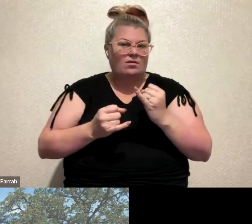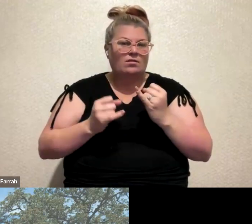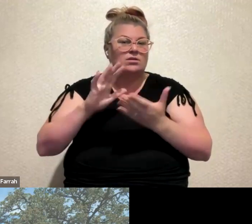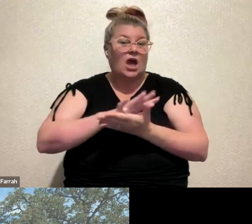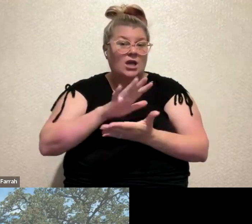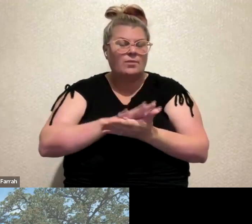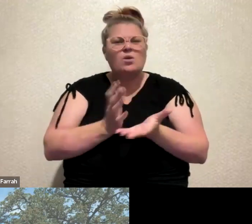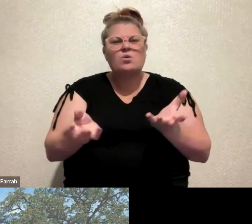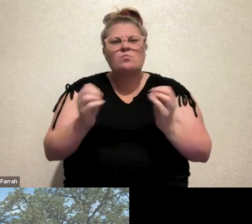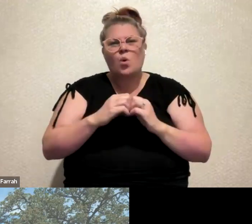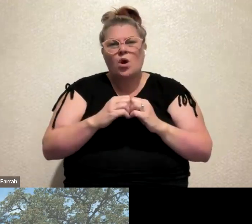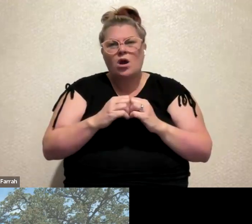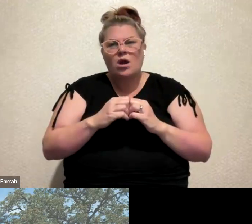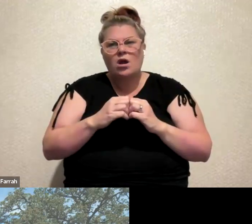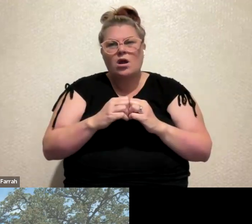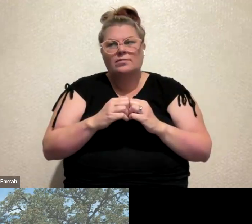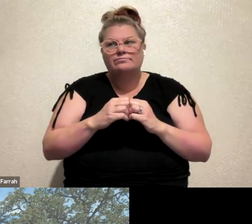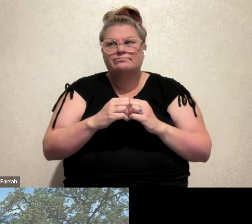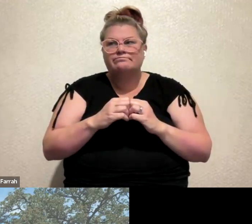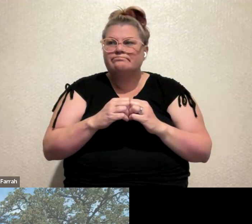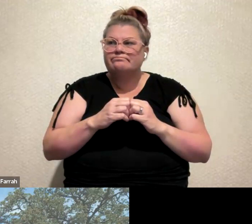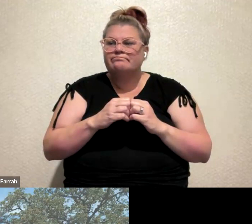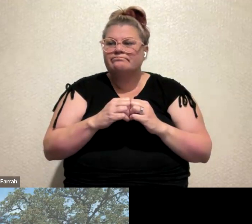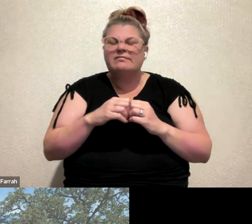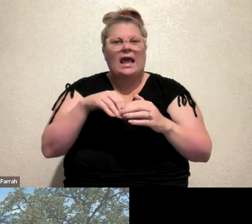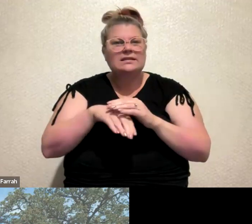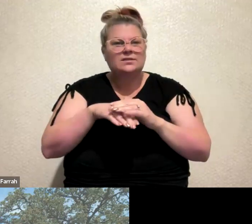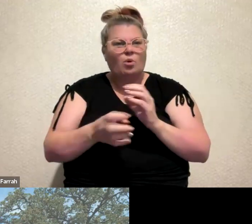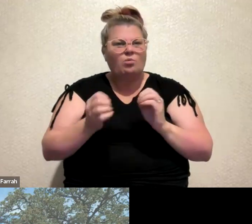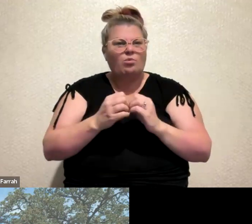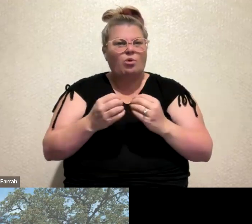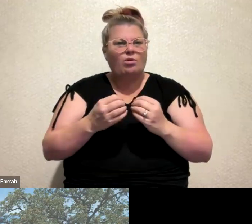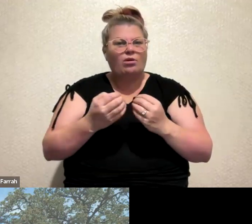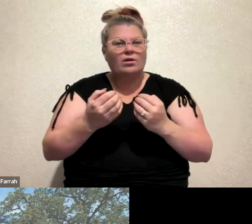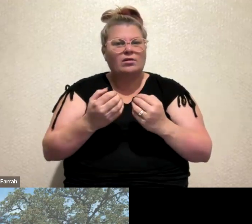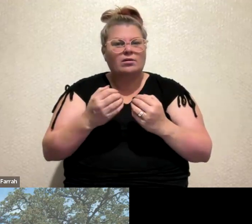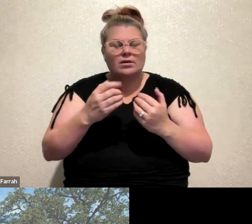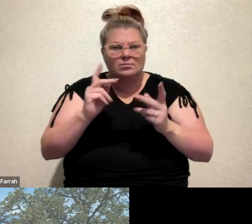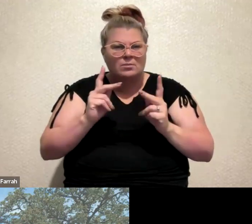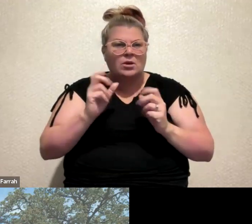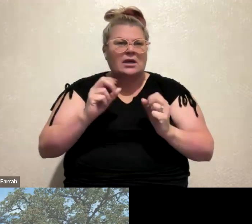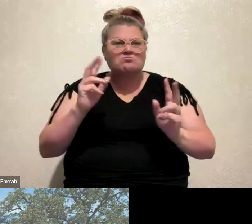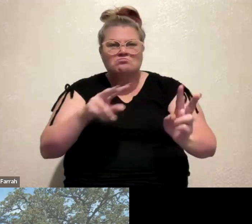more ex even more accessible. And so whether that's through public comment, or you'd like